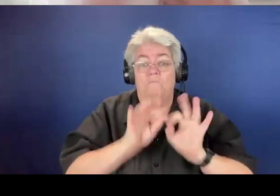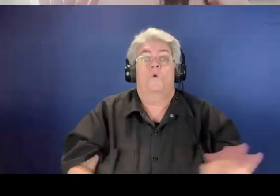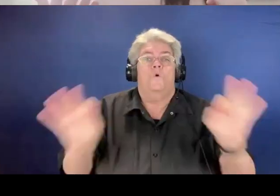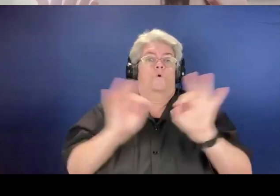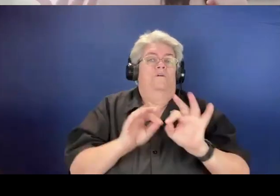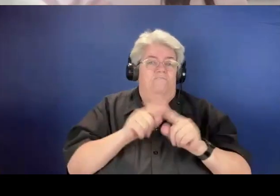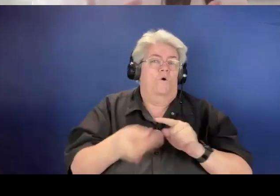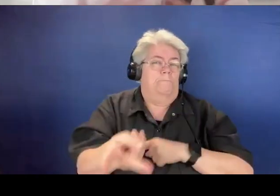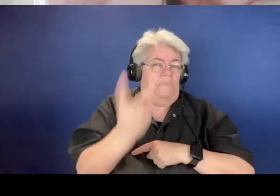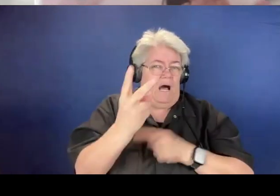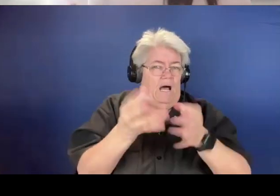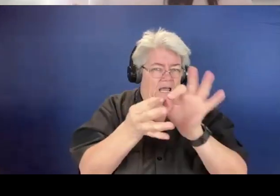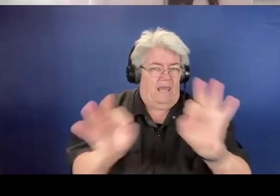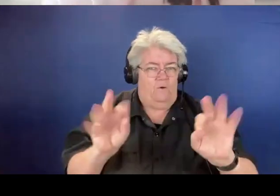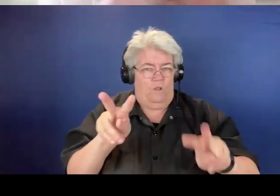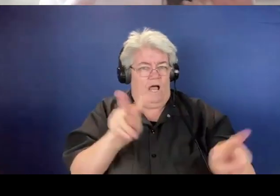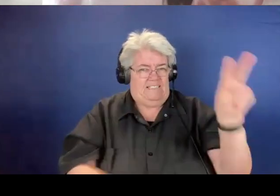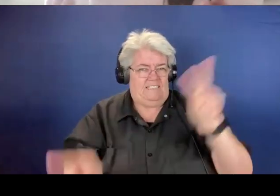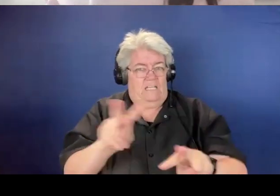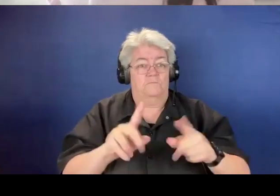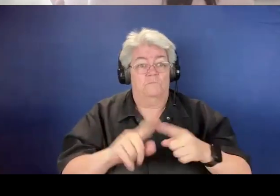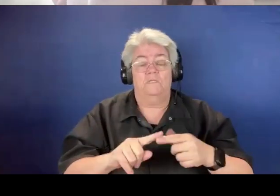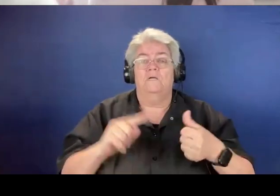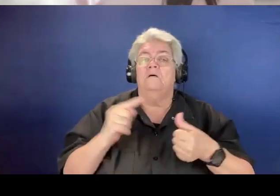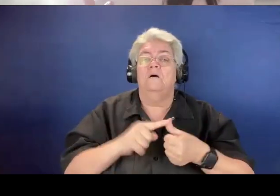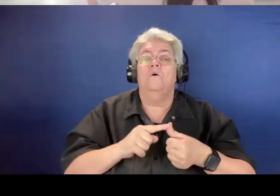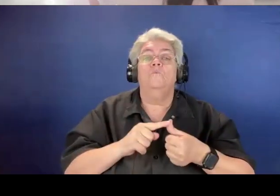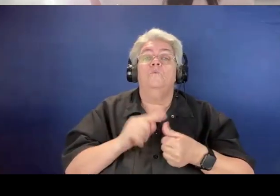So, first and foremost, we want to assess all the languages in the child's